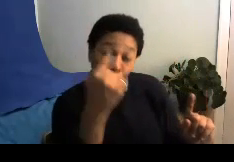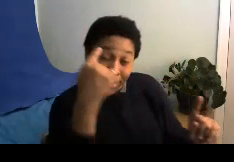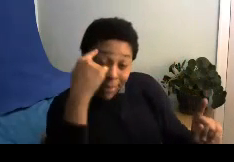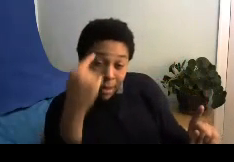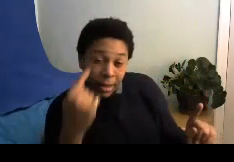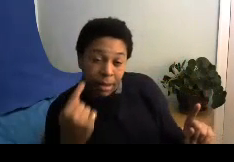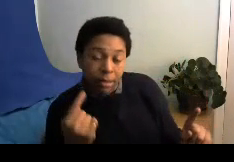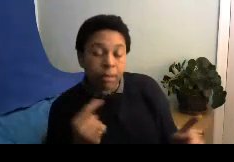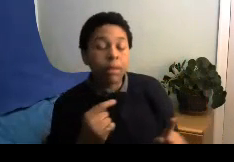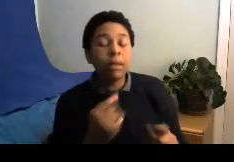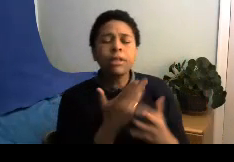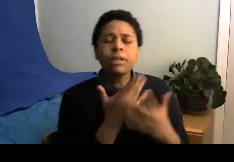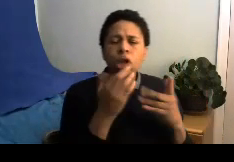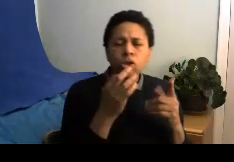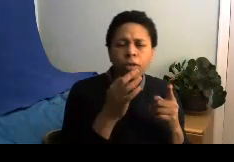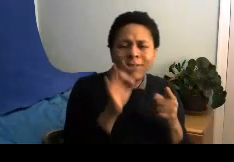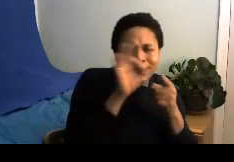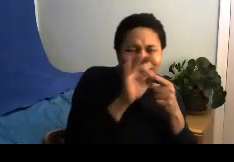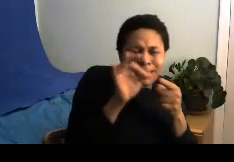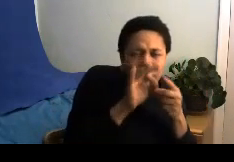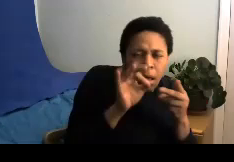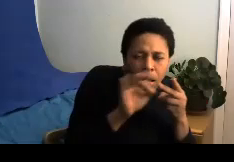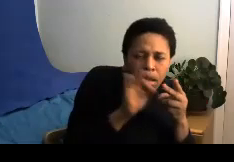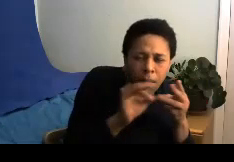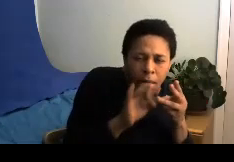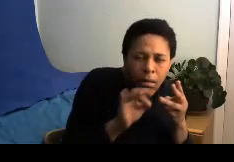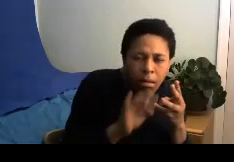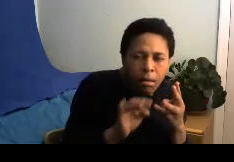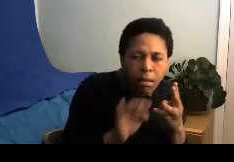there's lots of attention to detail. You also get a real